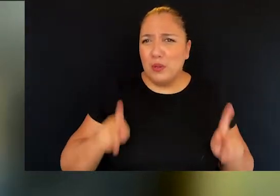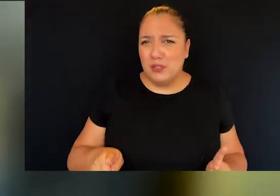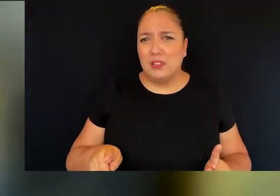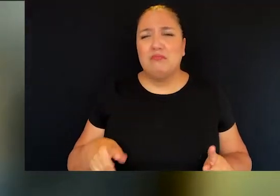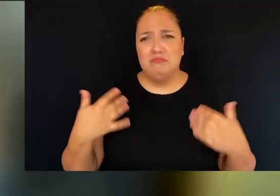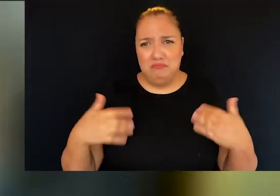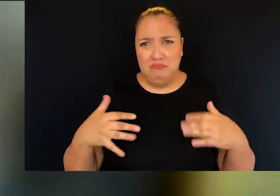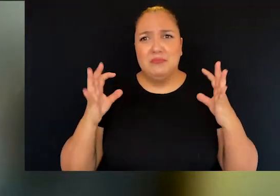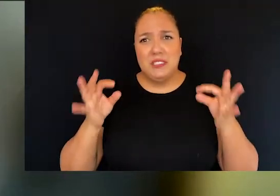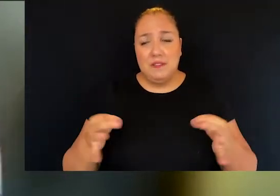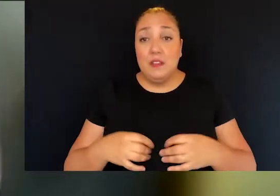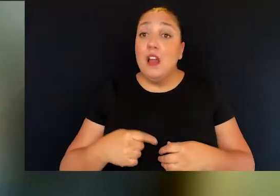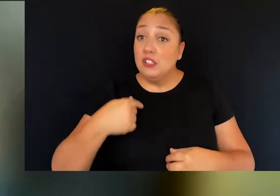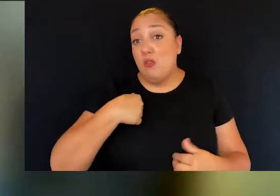so I follow her in that way.